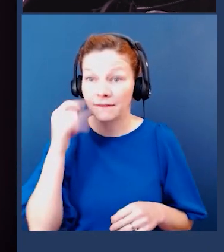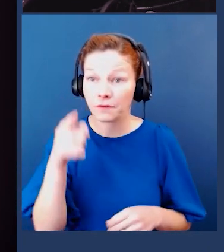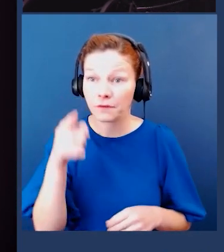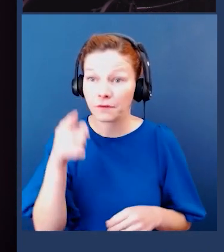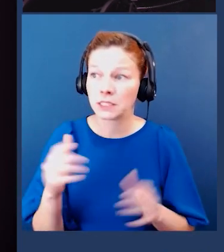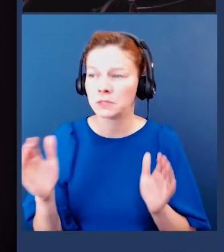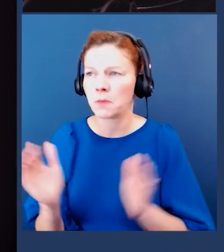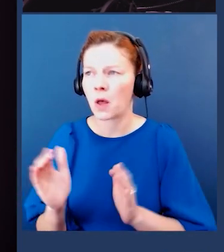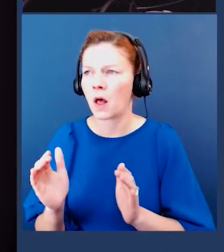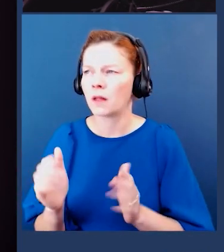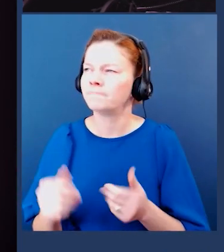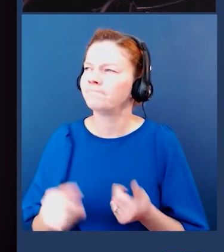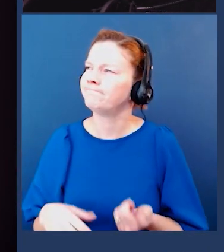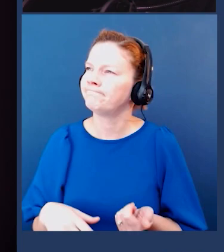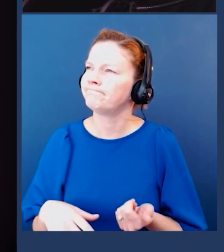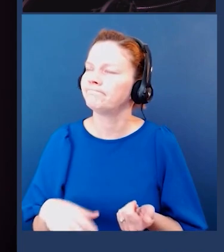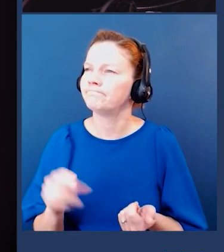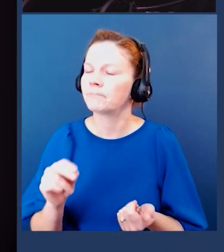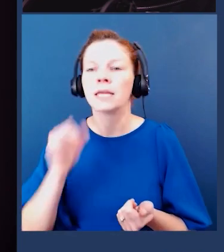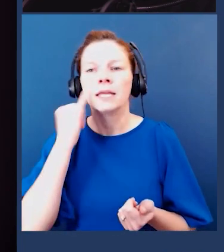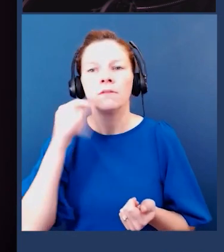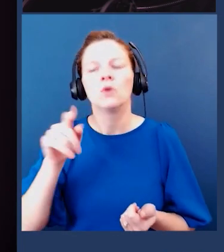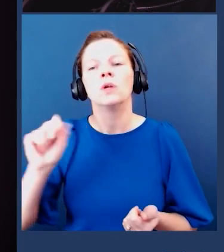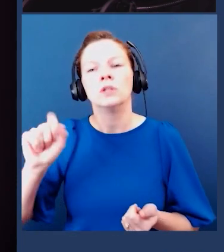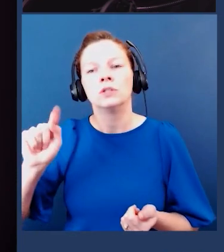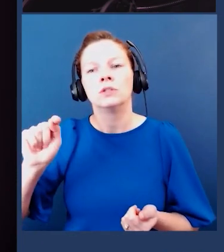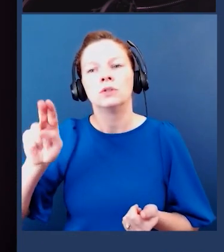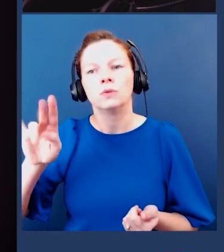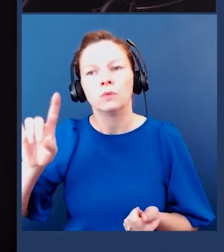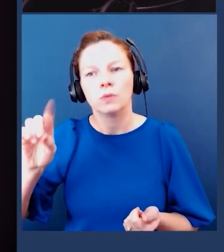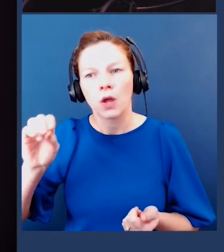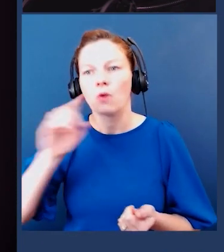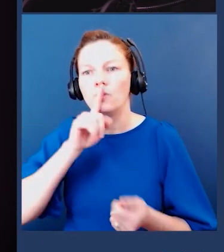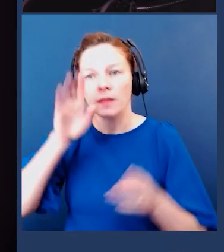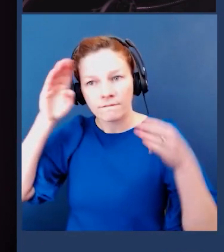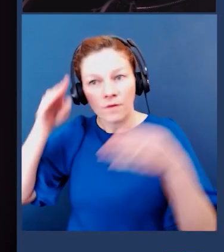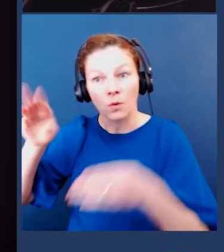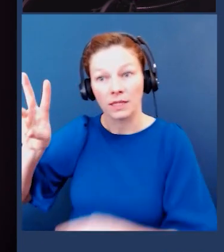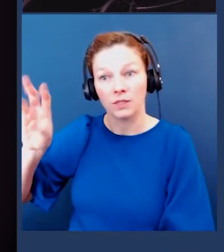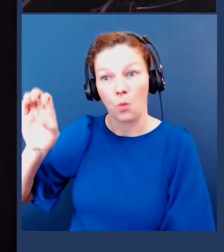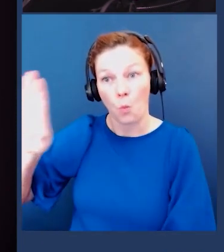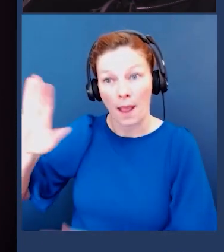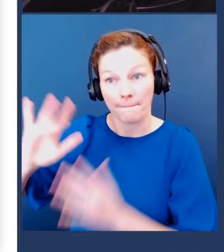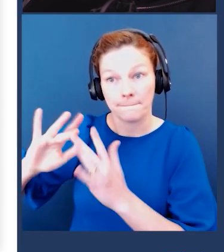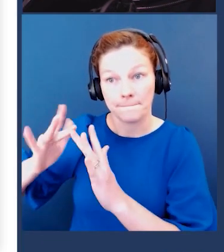but if you're a studio involved really in the web based game. This one was assembled very fast.